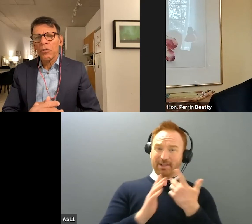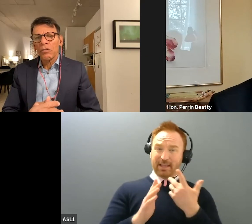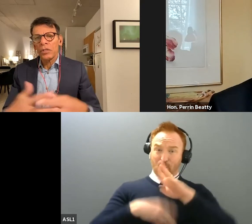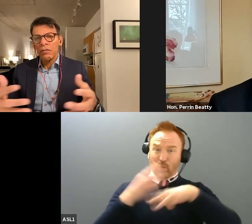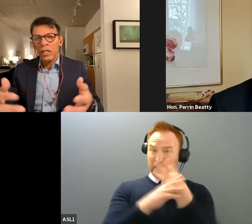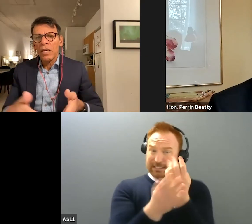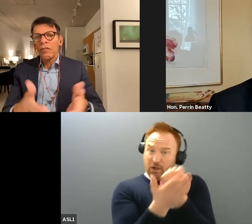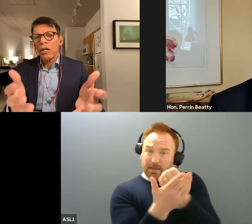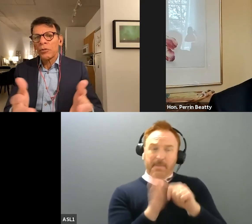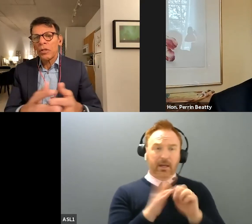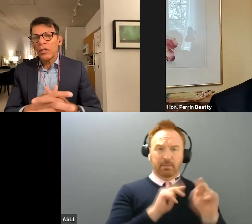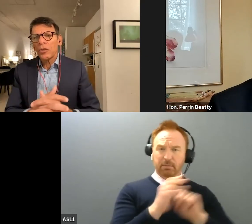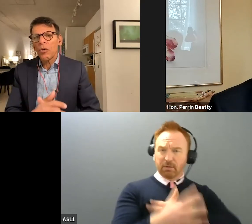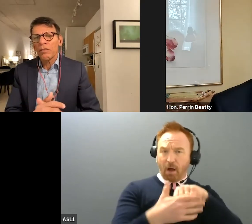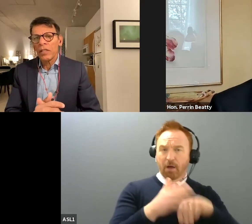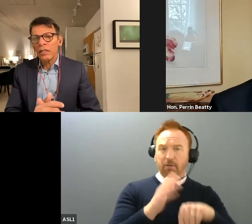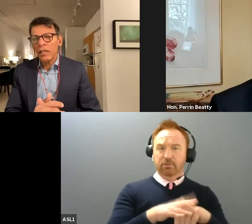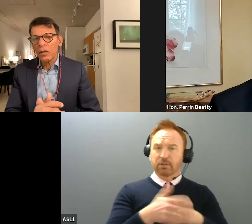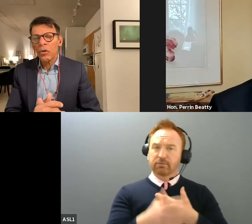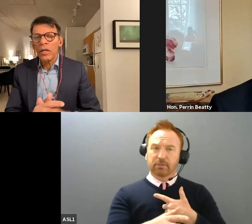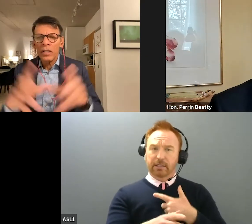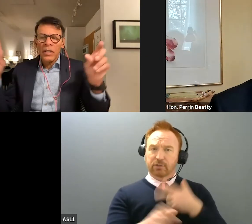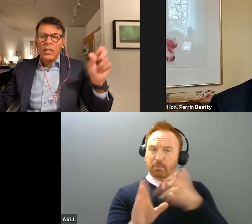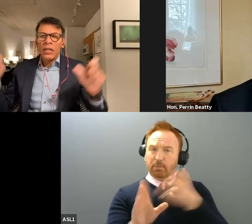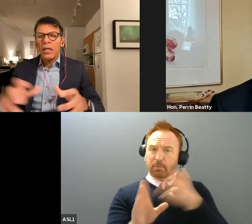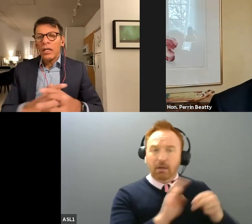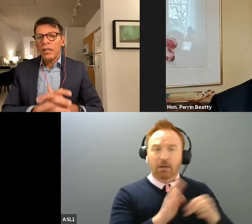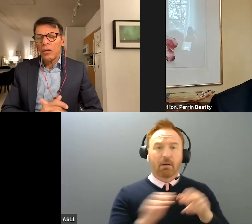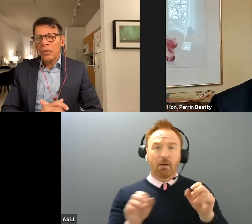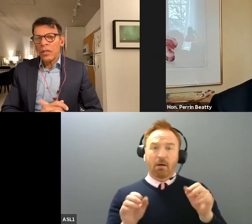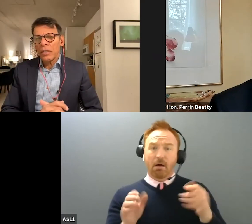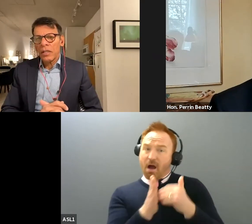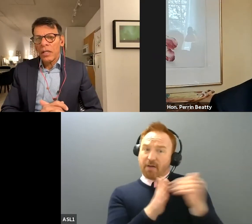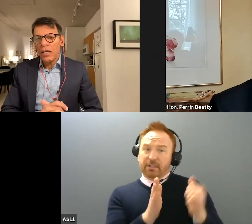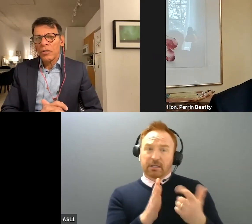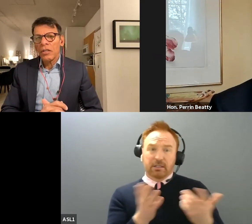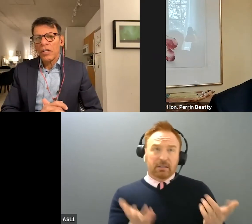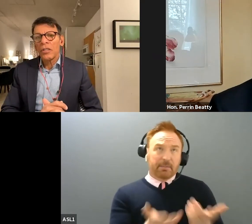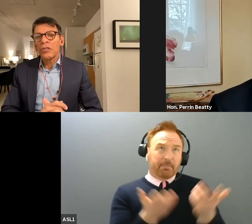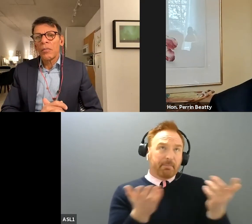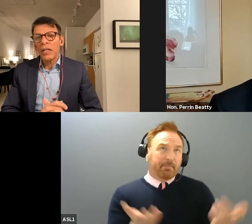workforce if given an opportunity. And too often I think the word as it has connotation disability,